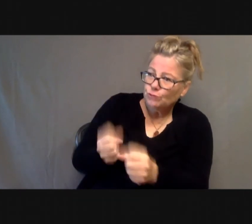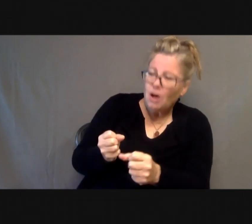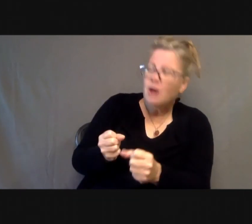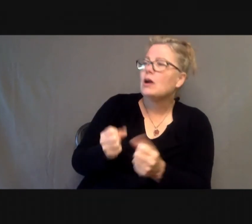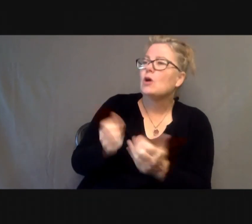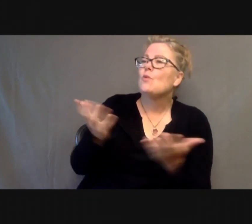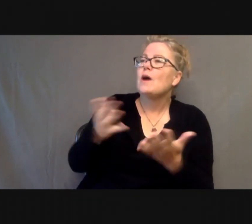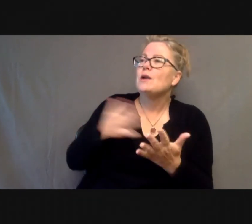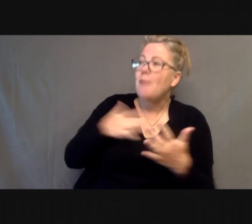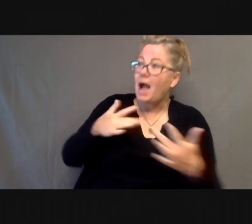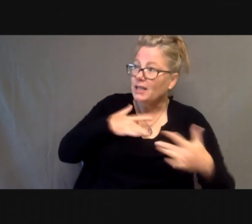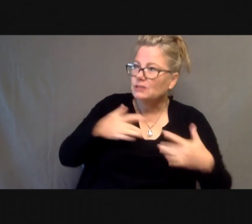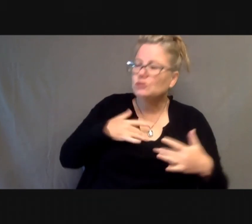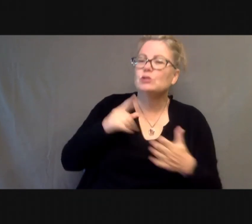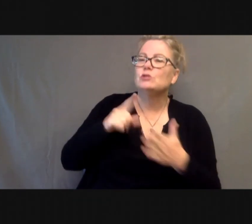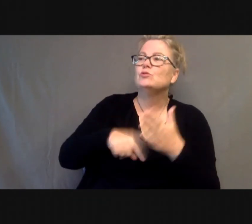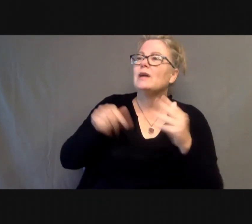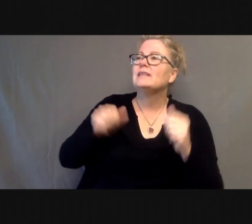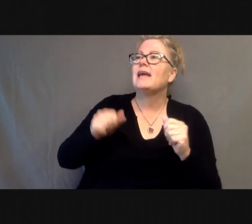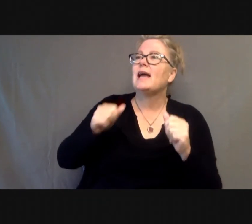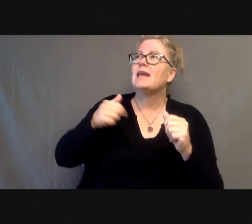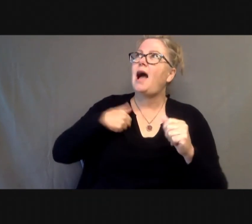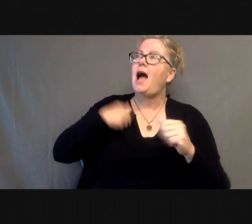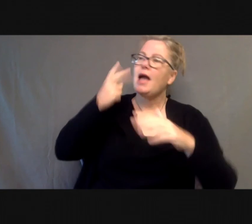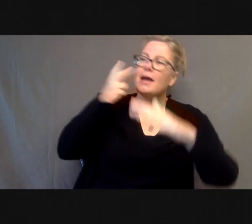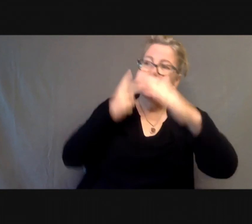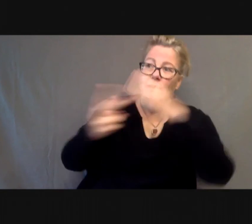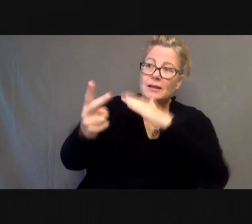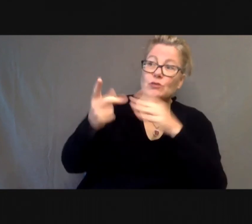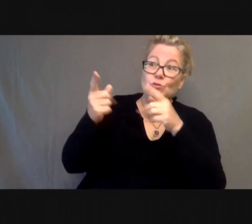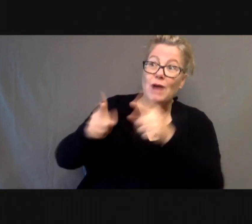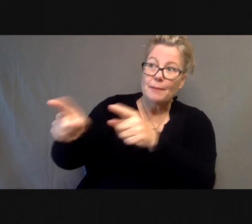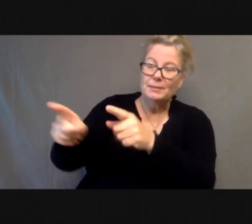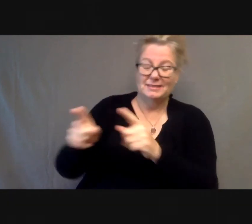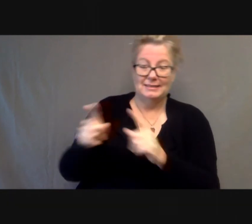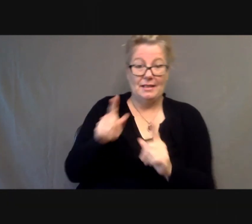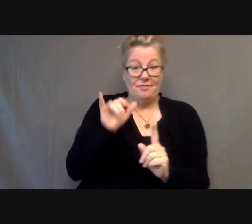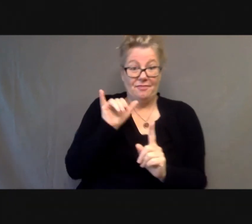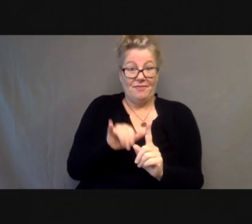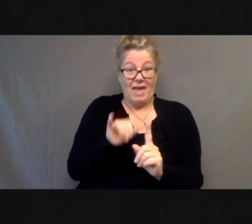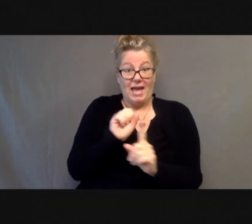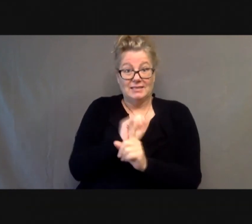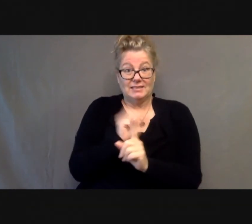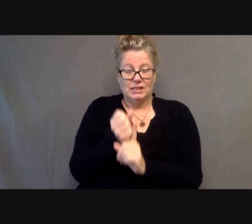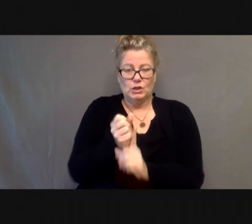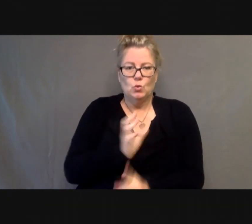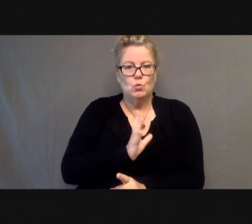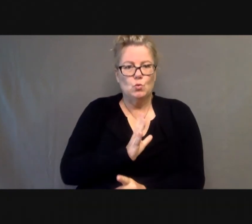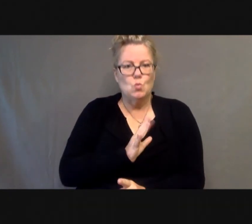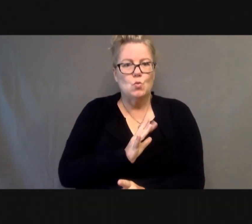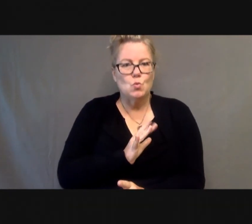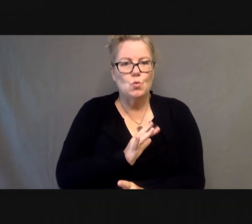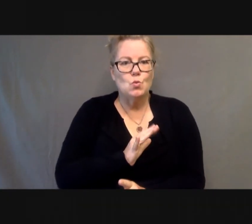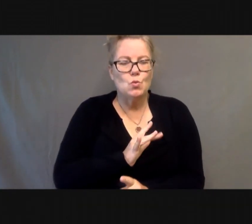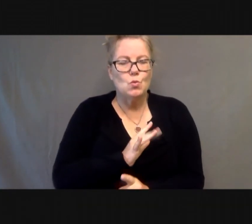your thoughts on that? That is pretty prevent, you know this kind of preventative approach